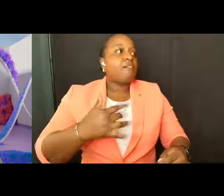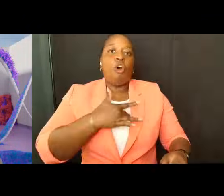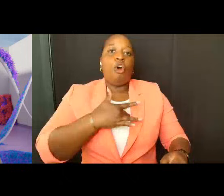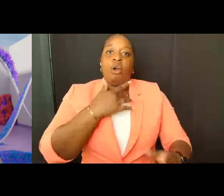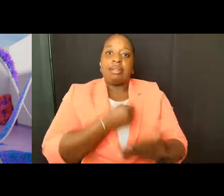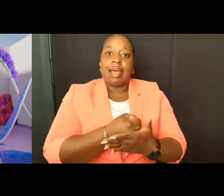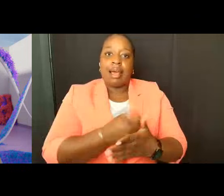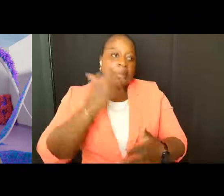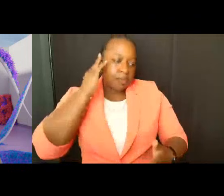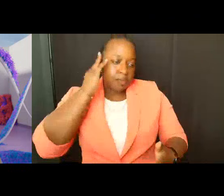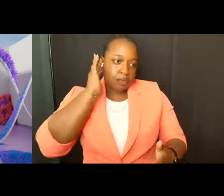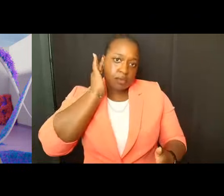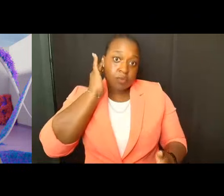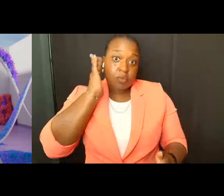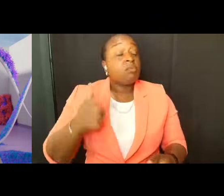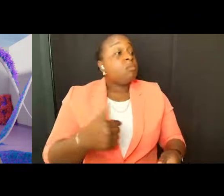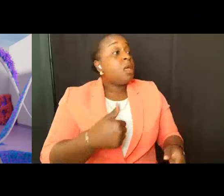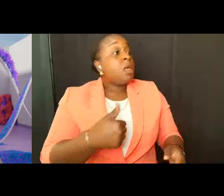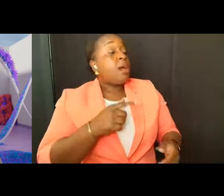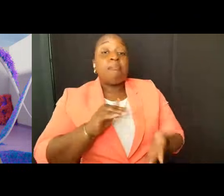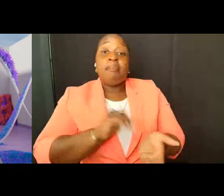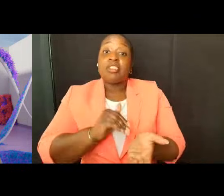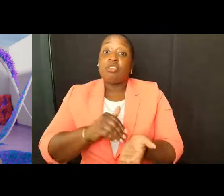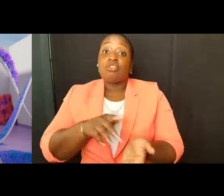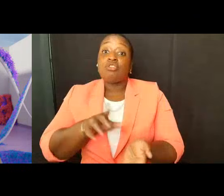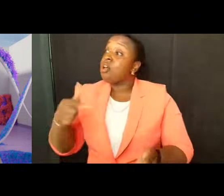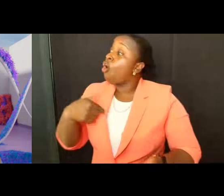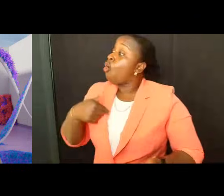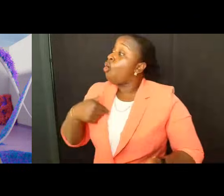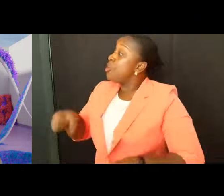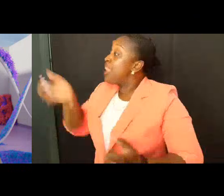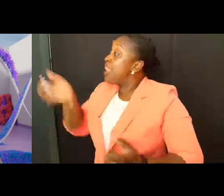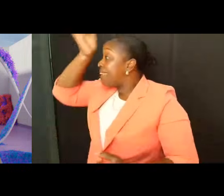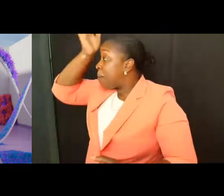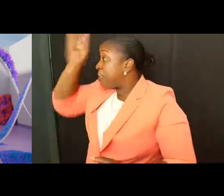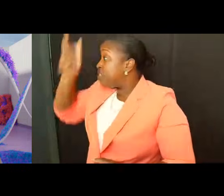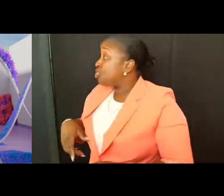if I'm eligible for cabbage. I would ask him, could I benefit from it?